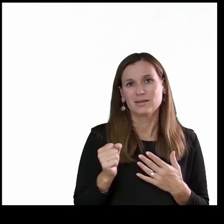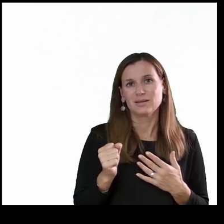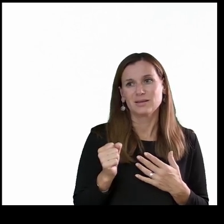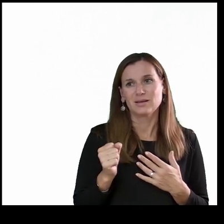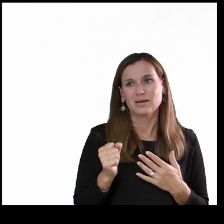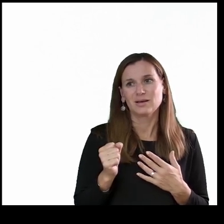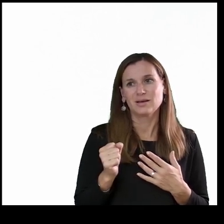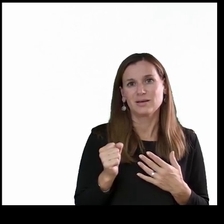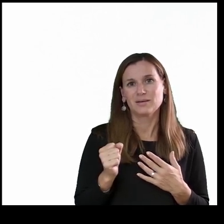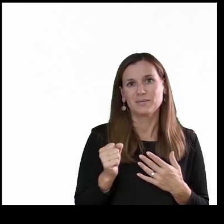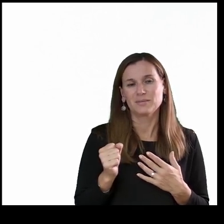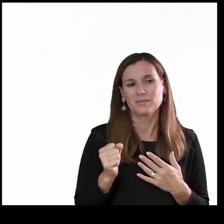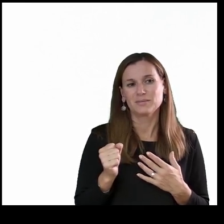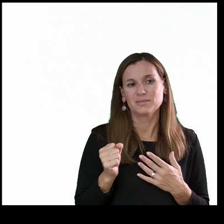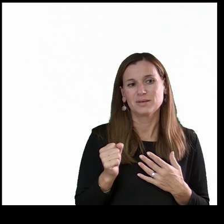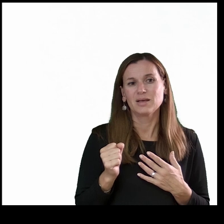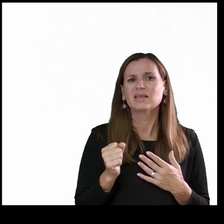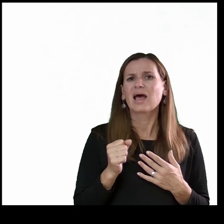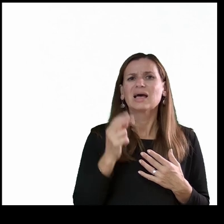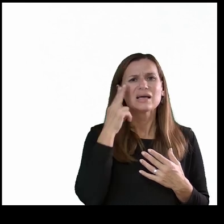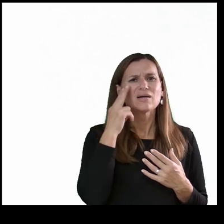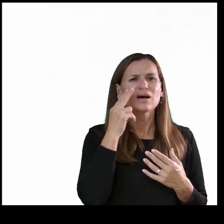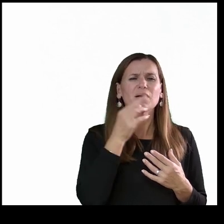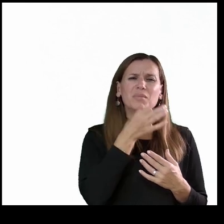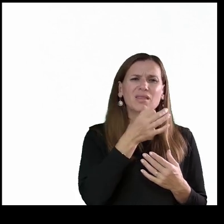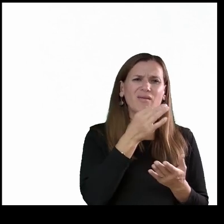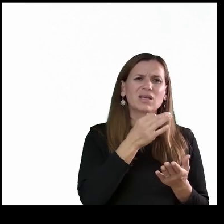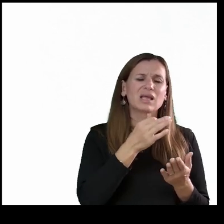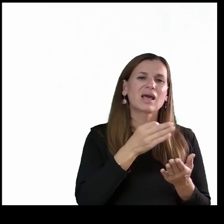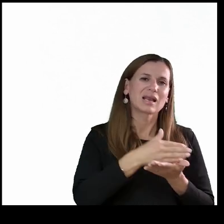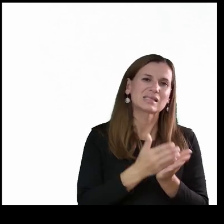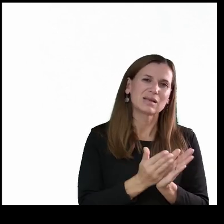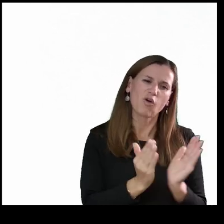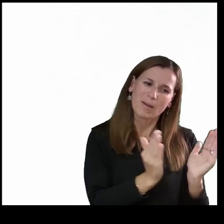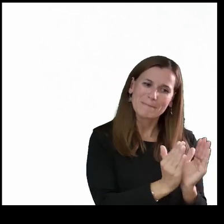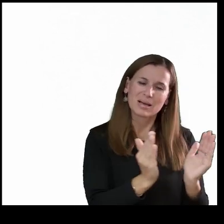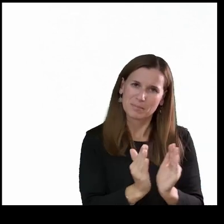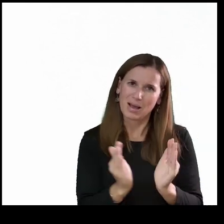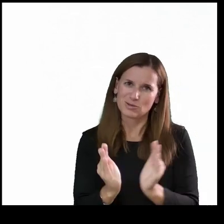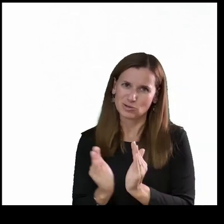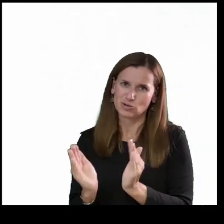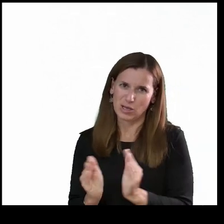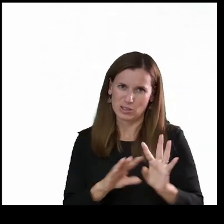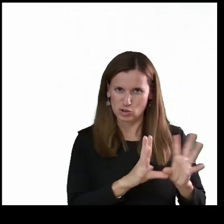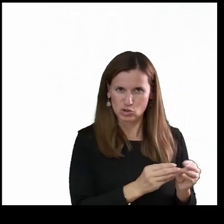parts, in small parts. And rehearsal, like Shannon said. Yes,